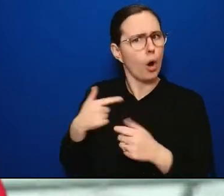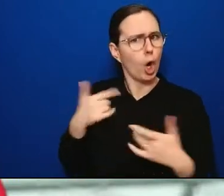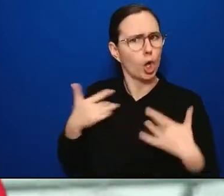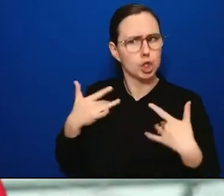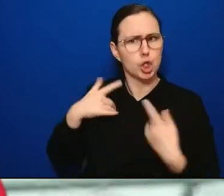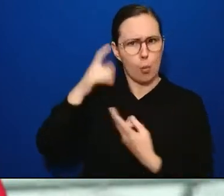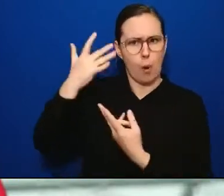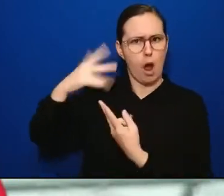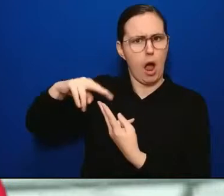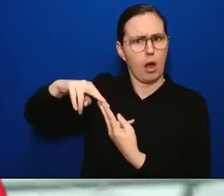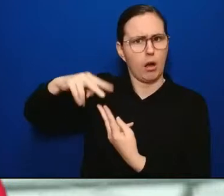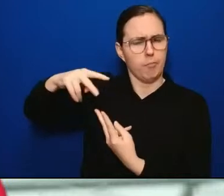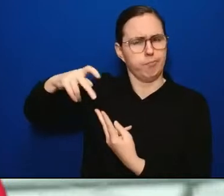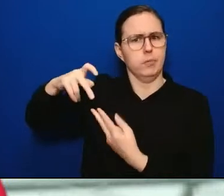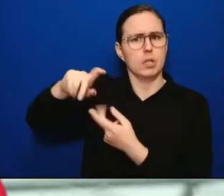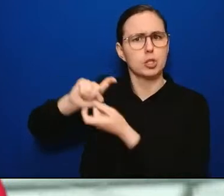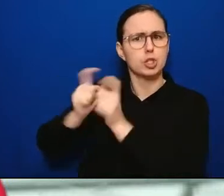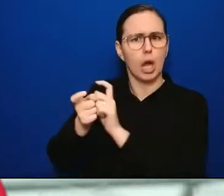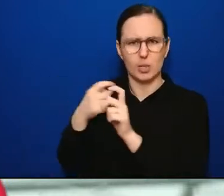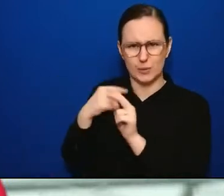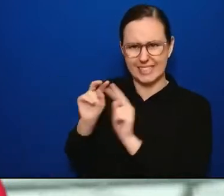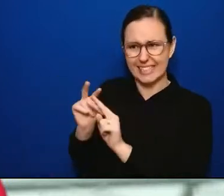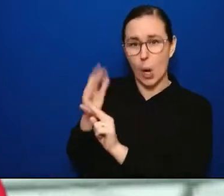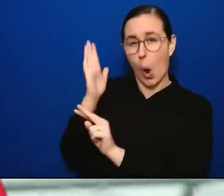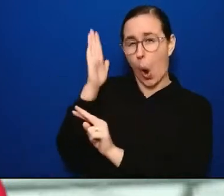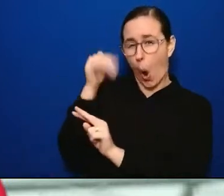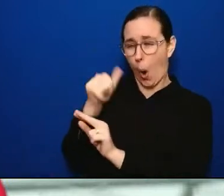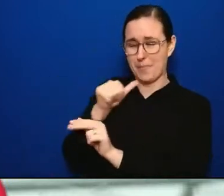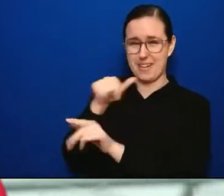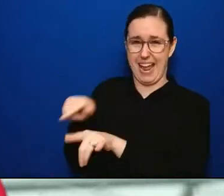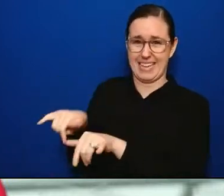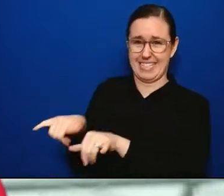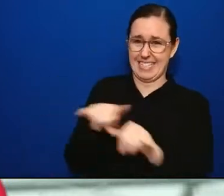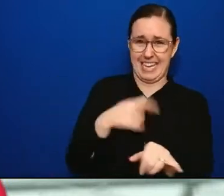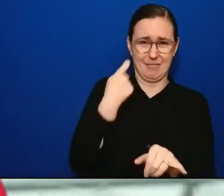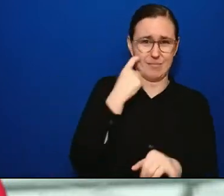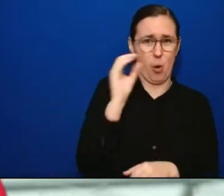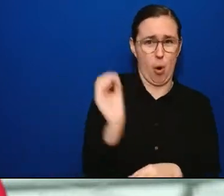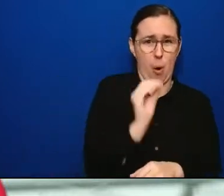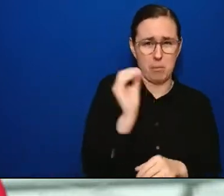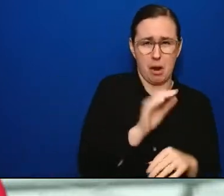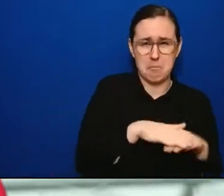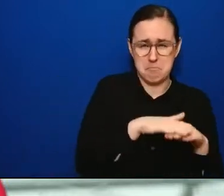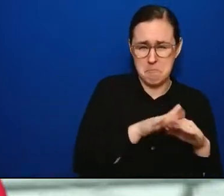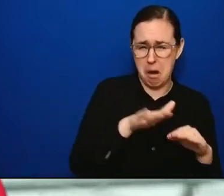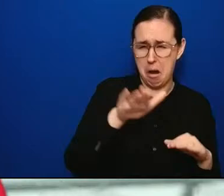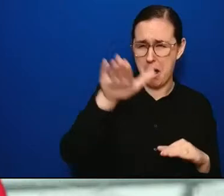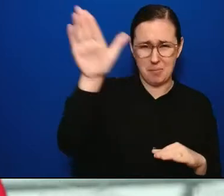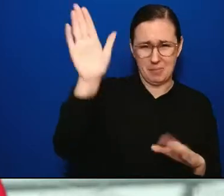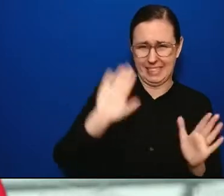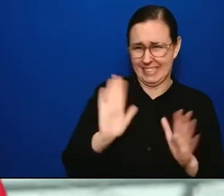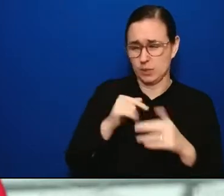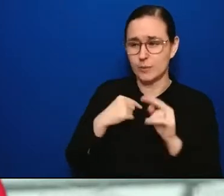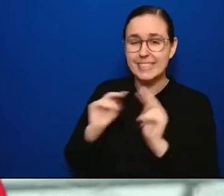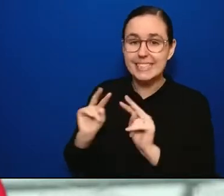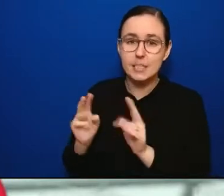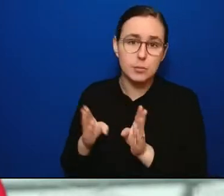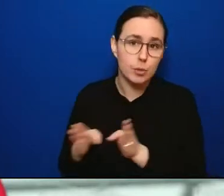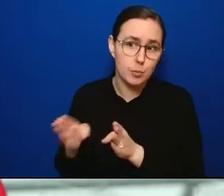going to be the thing we're not looking for as what happened with omicron that suddenly is going to appear, so we need to